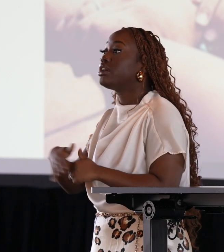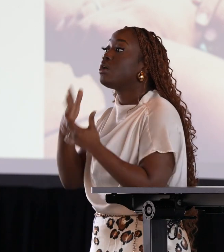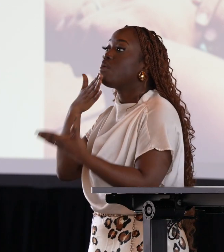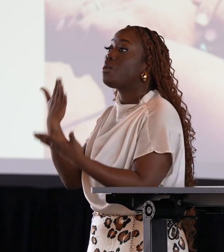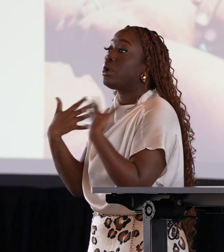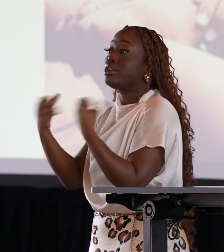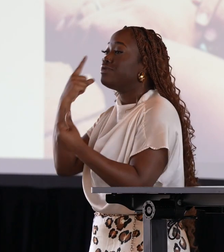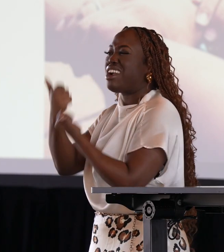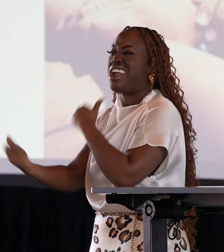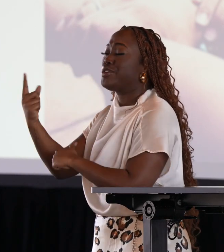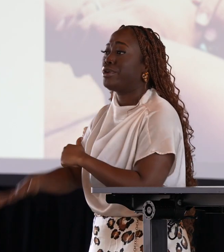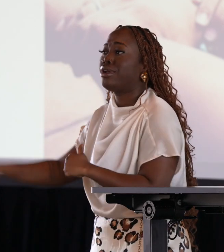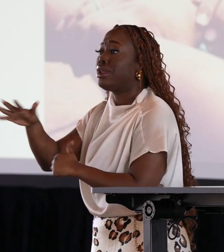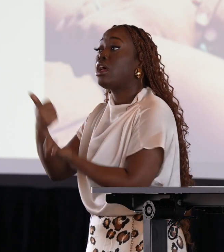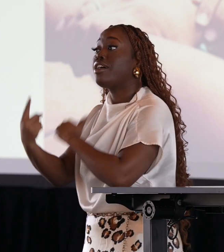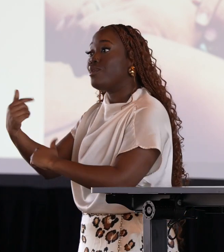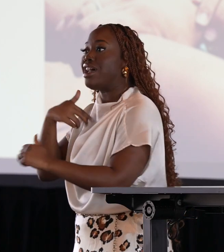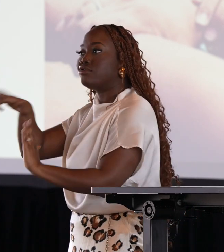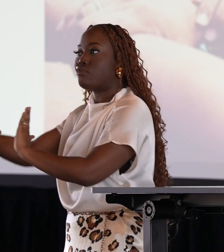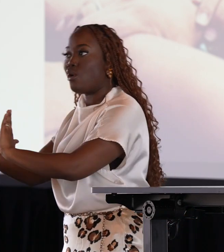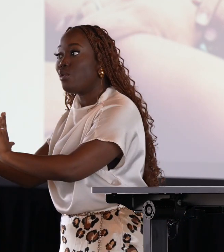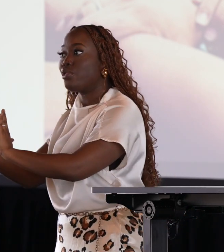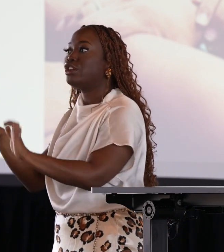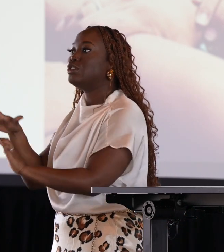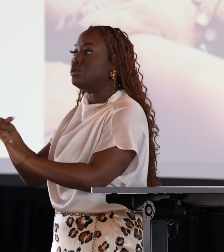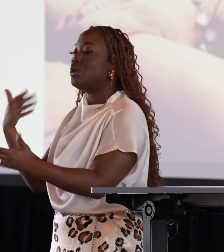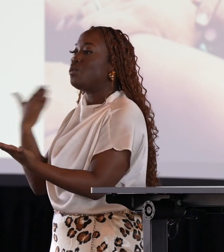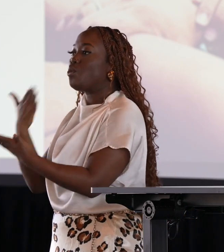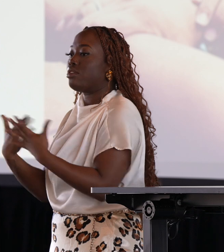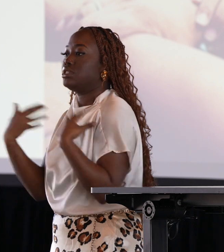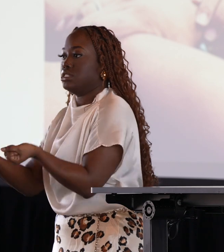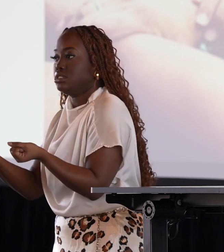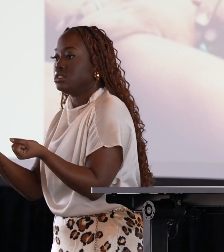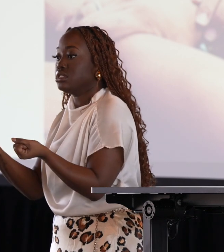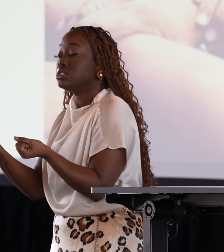everybody, and everybody has a role in doing wellness. The HPW